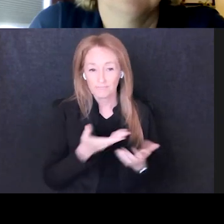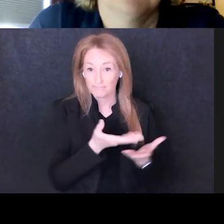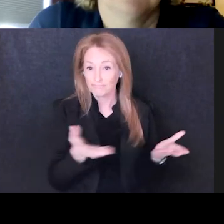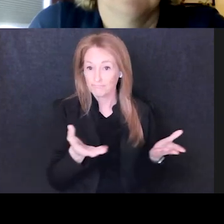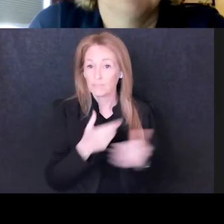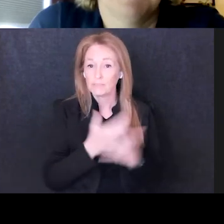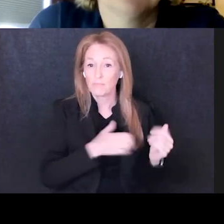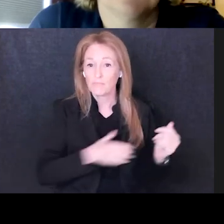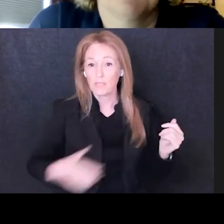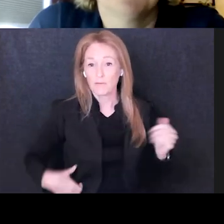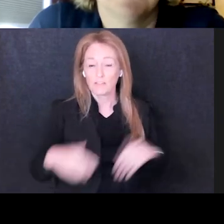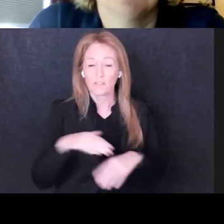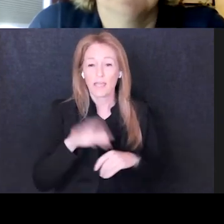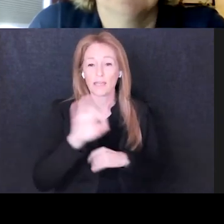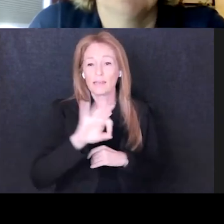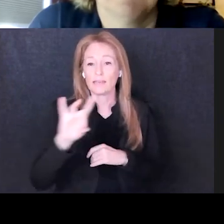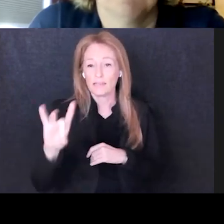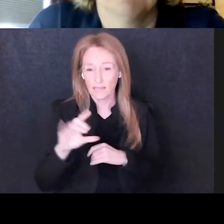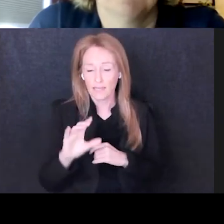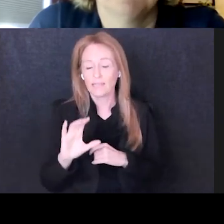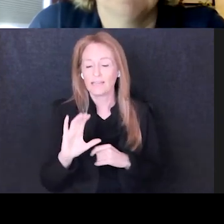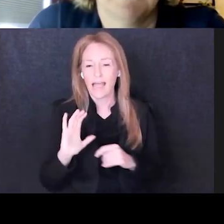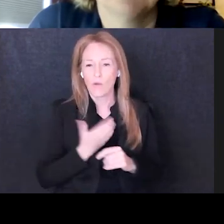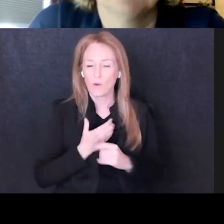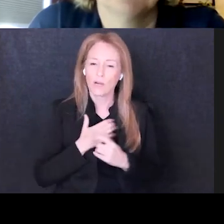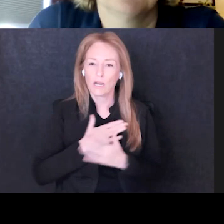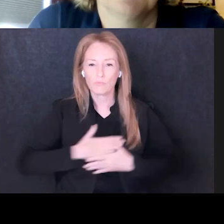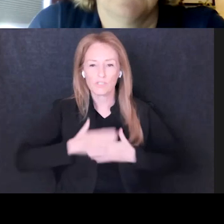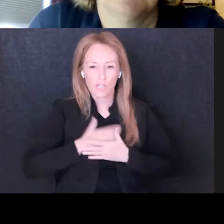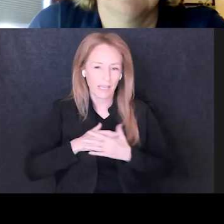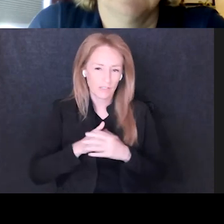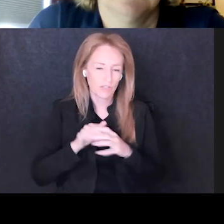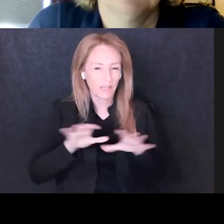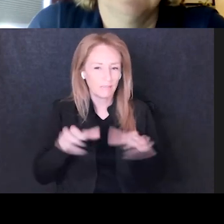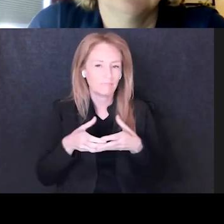WE HAVE OVER 50 AMBASSADORS THAT GO OUT.